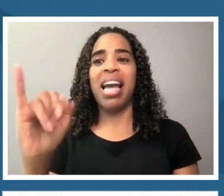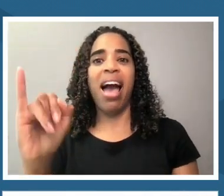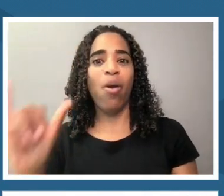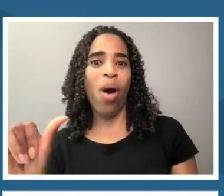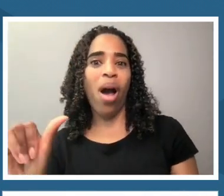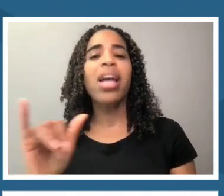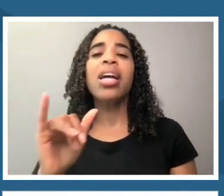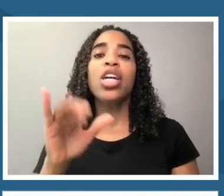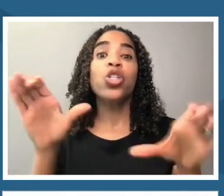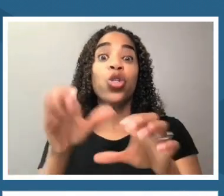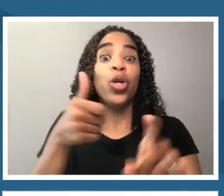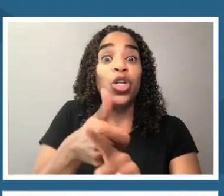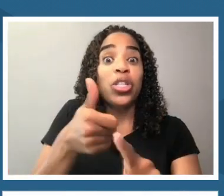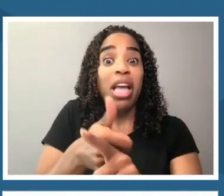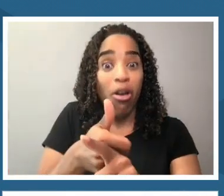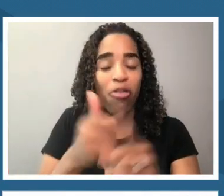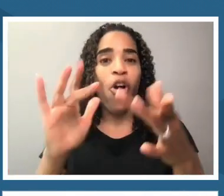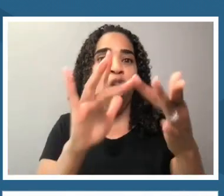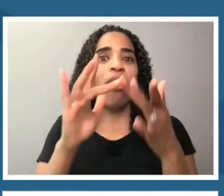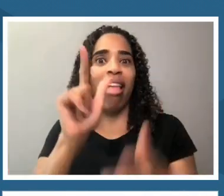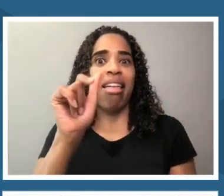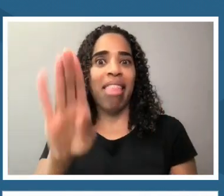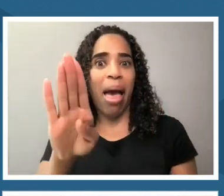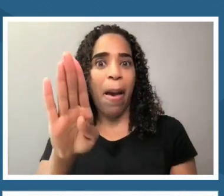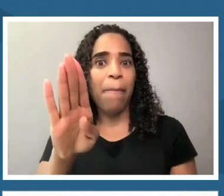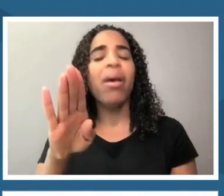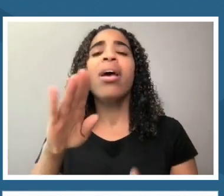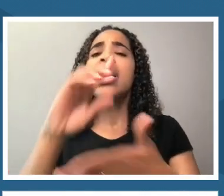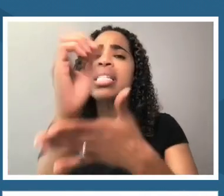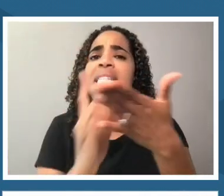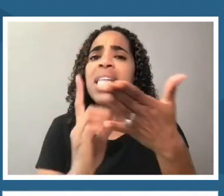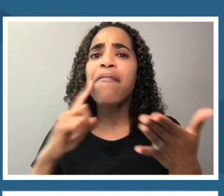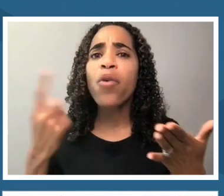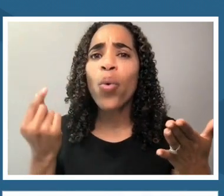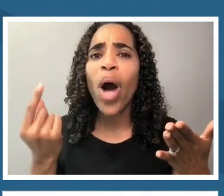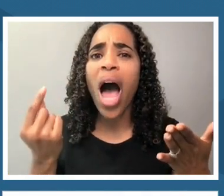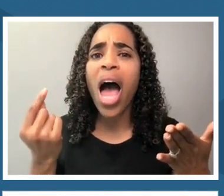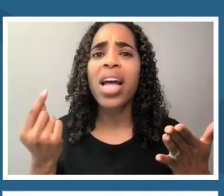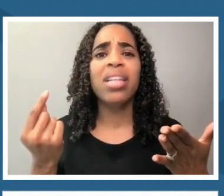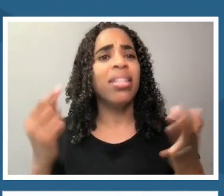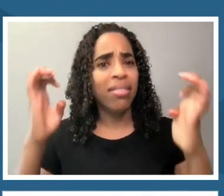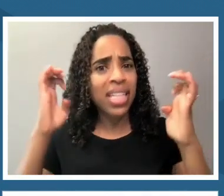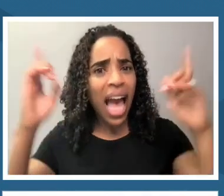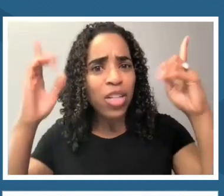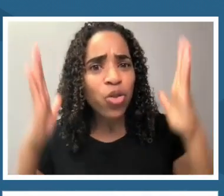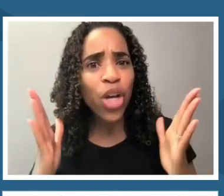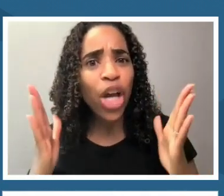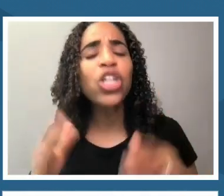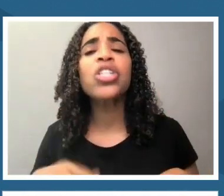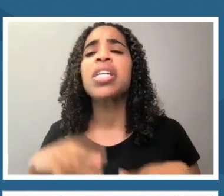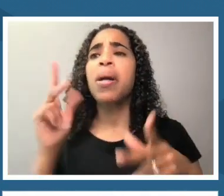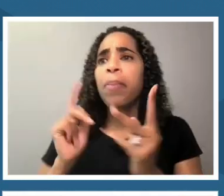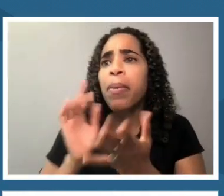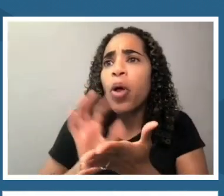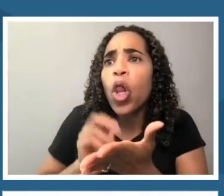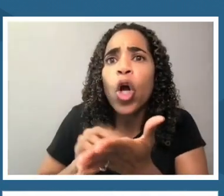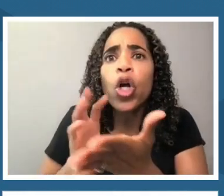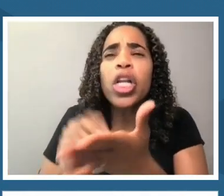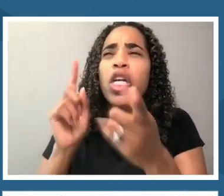search online laboratory that's designed specifically for educators and learners